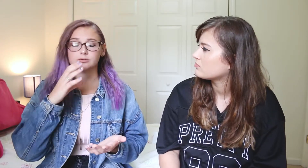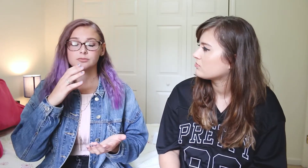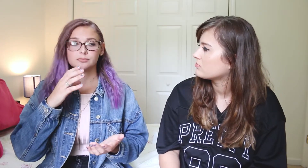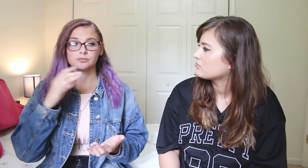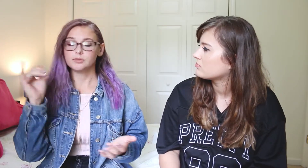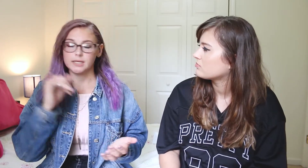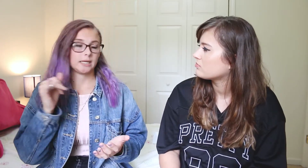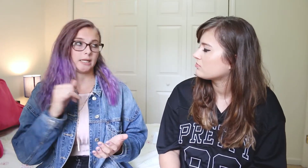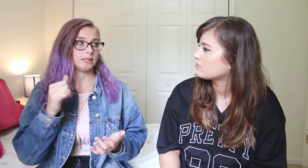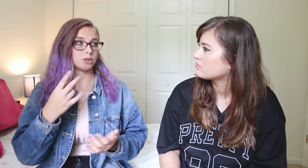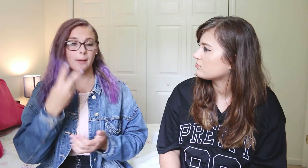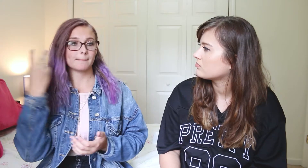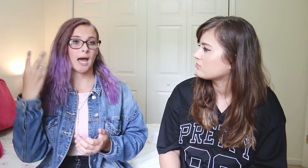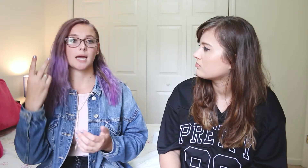Looking back that’s ridiculous.